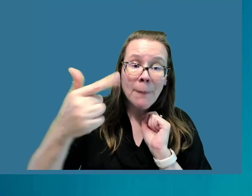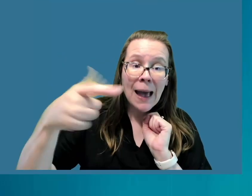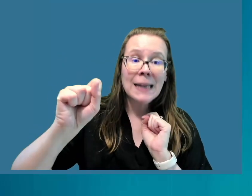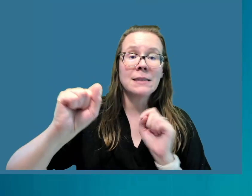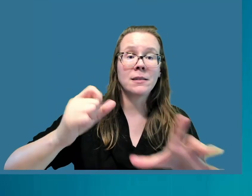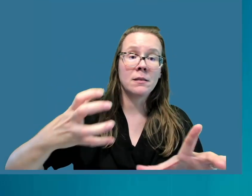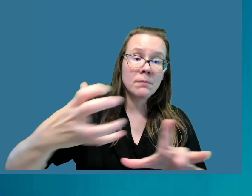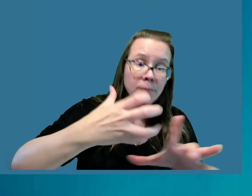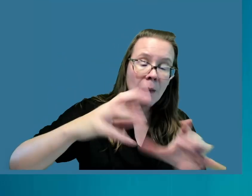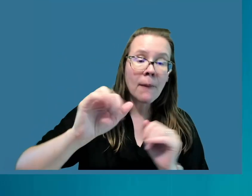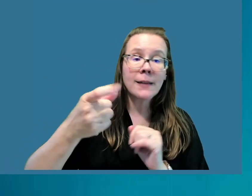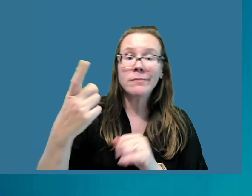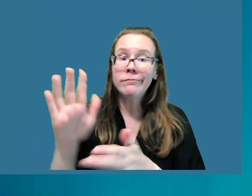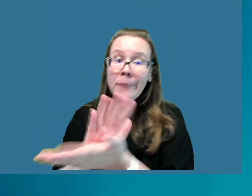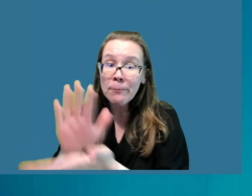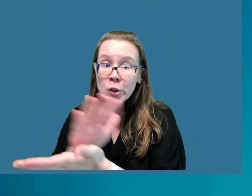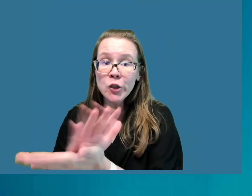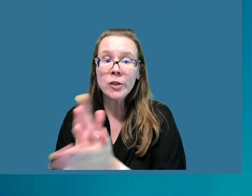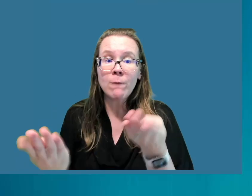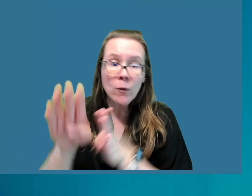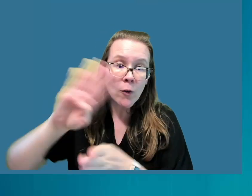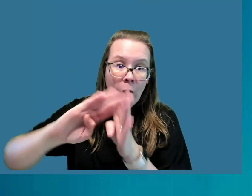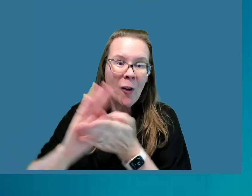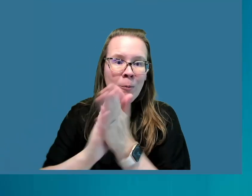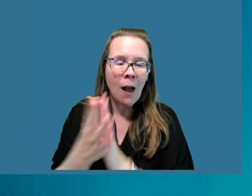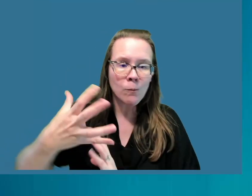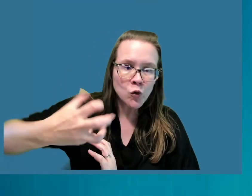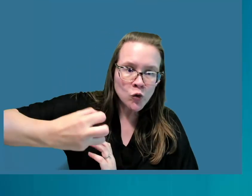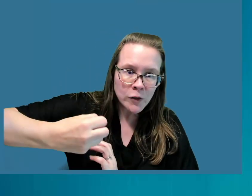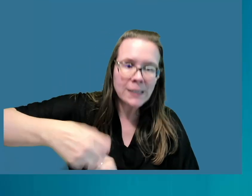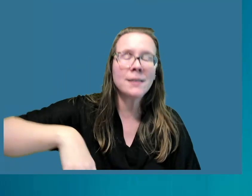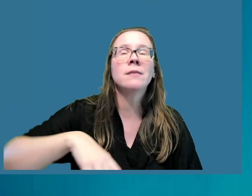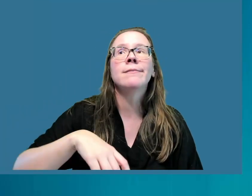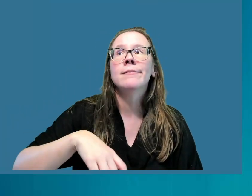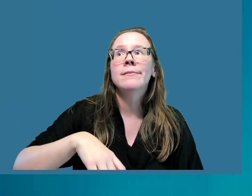For ways to pipe it... I've used bags, I've used, um, parchment paper that's been wrapped,